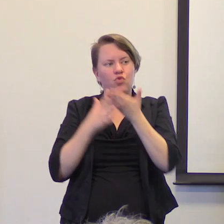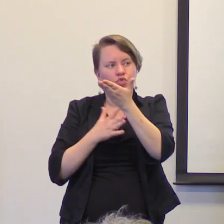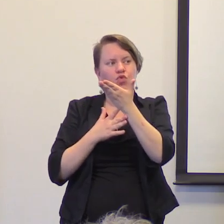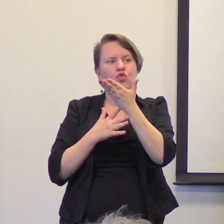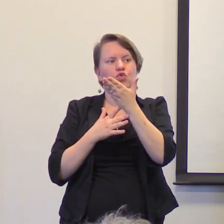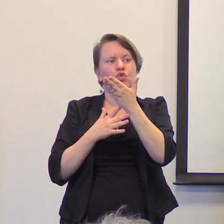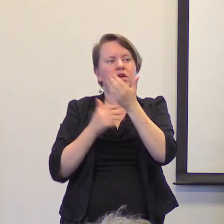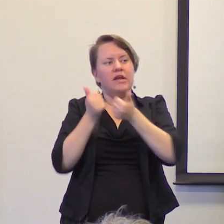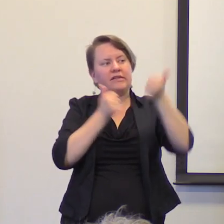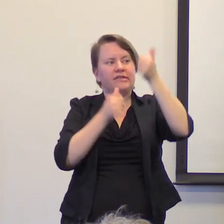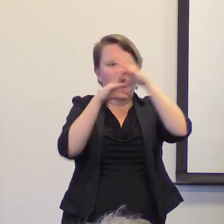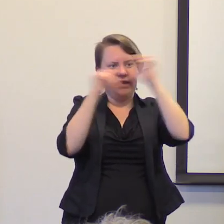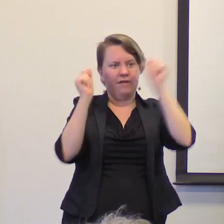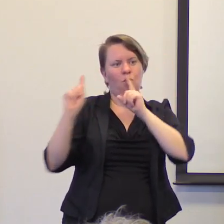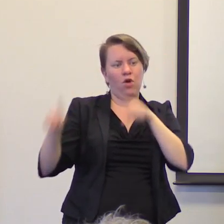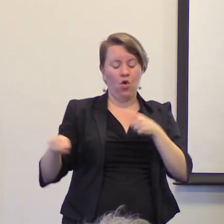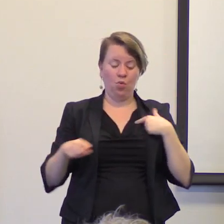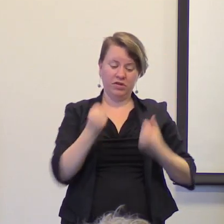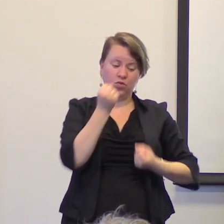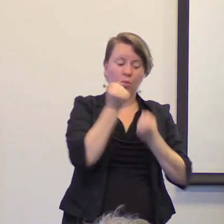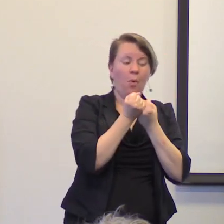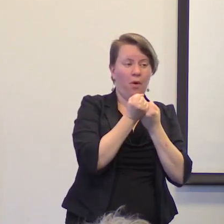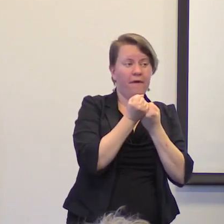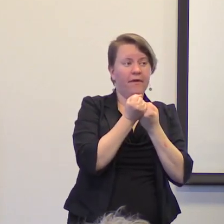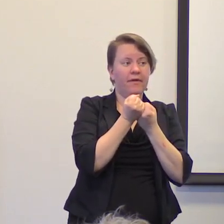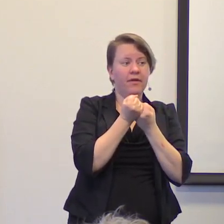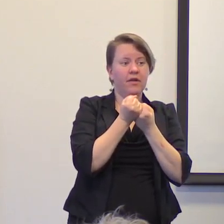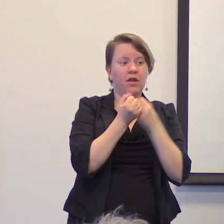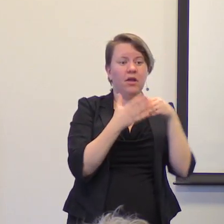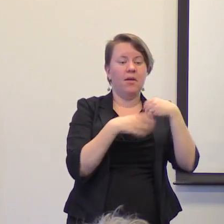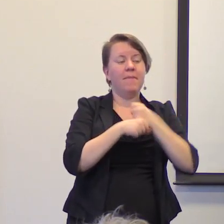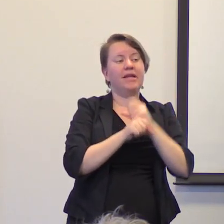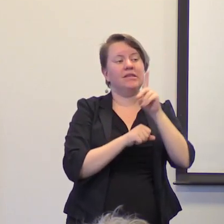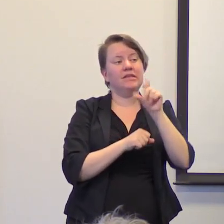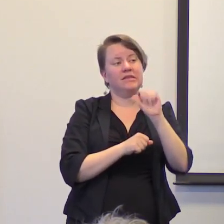We supported President Obama's executive order creating the DACA program, the Deferred Action